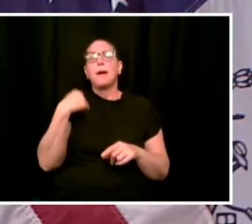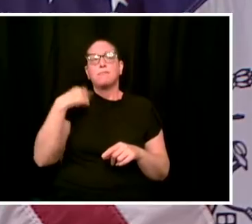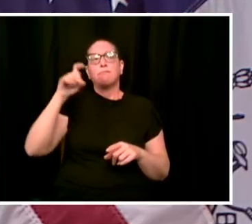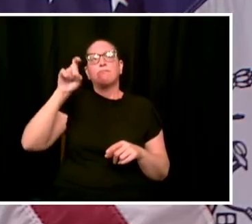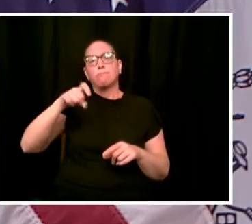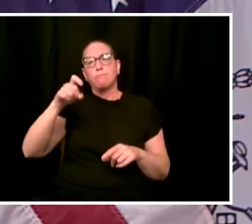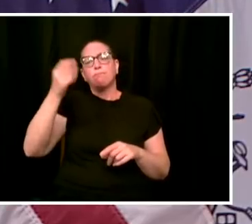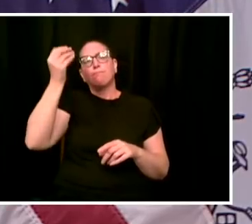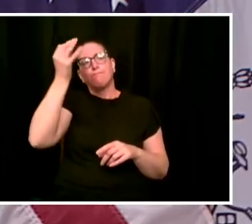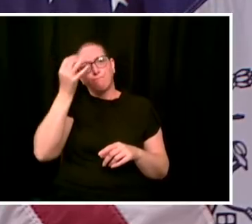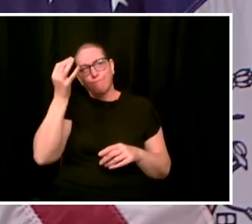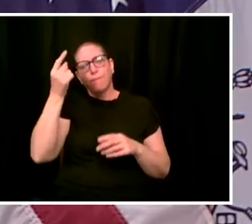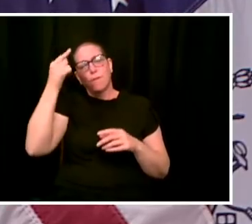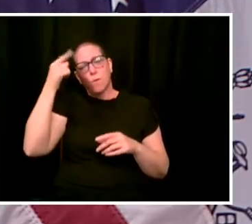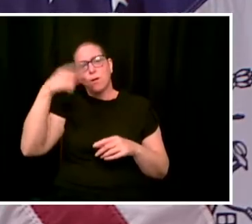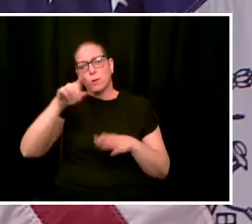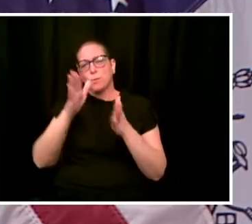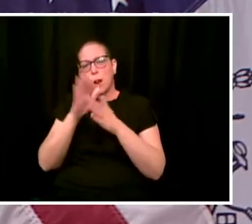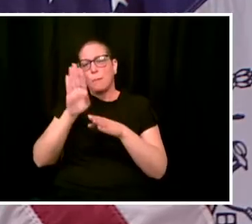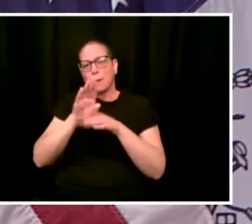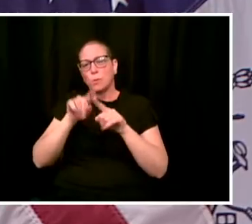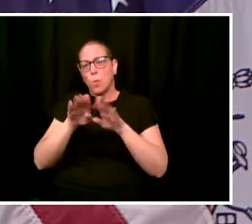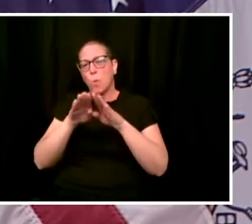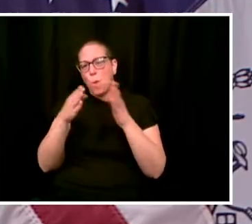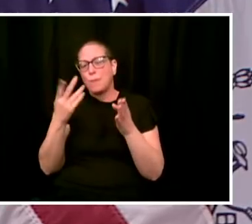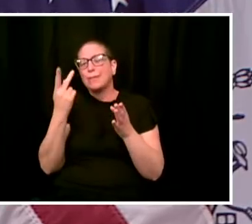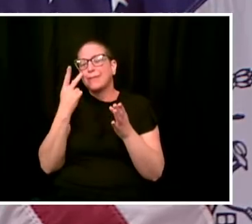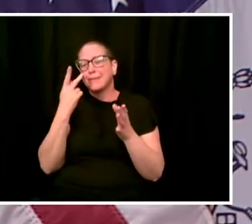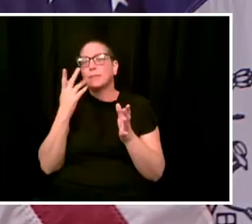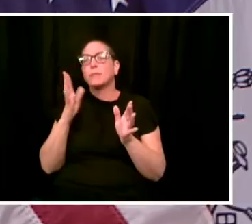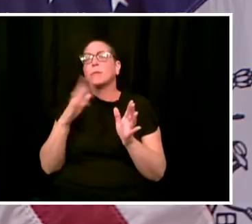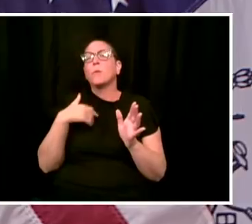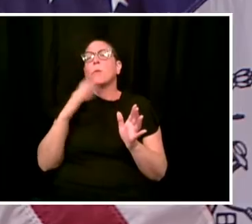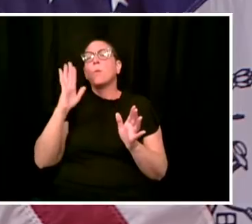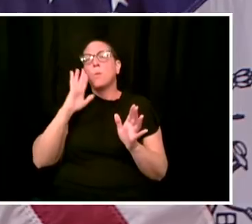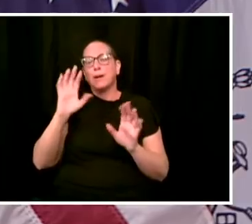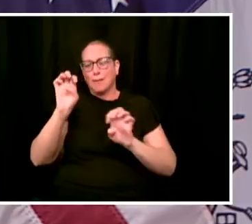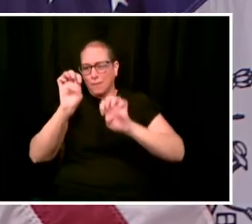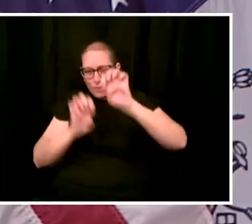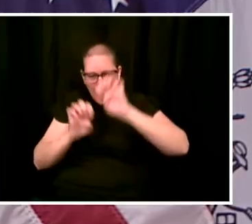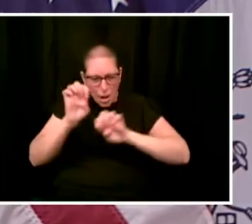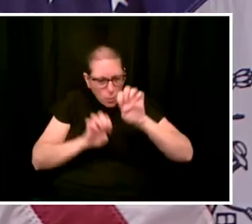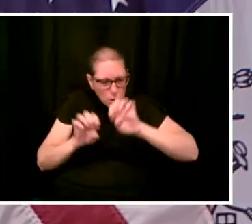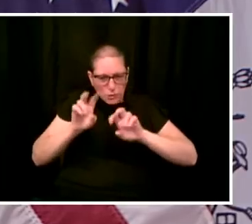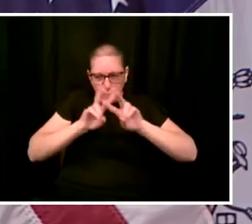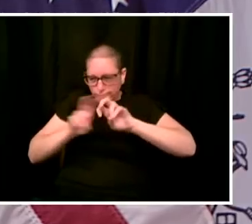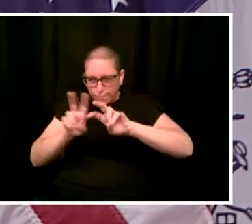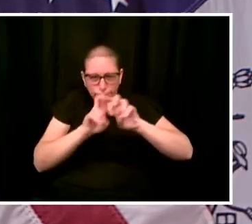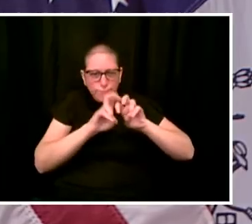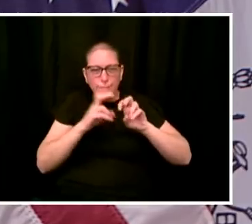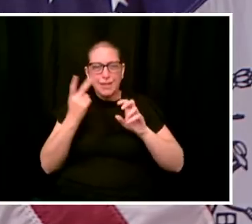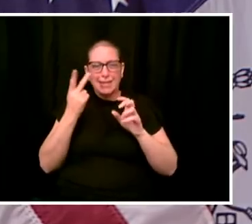WHEN YOU THINK OF THE TERMATIONS WE